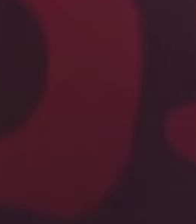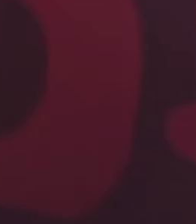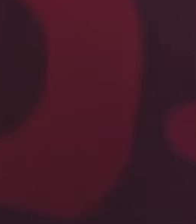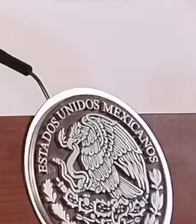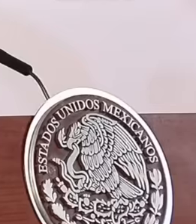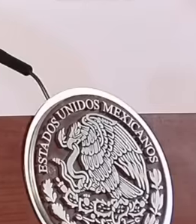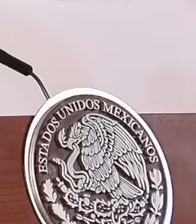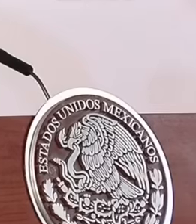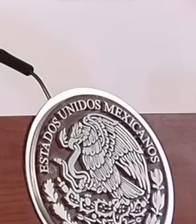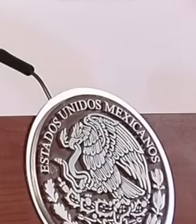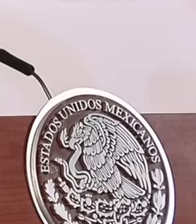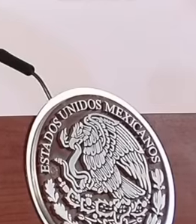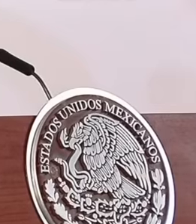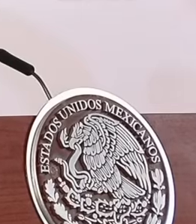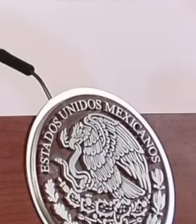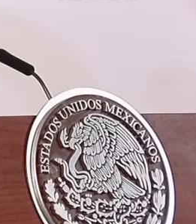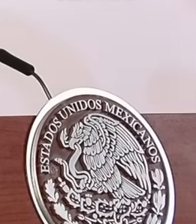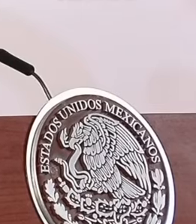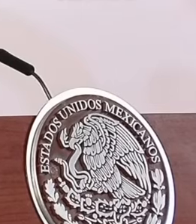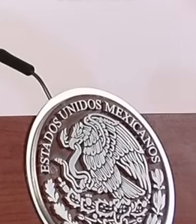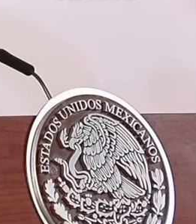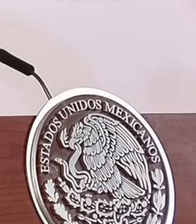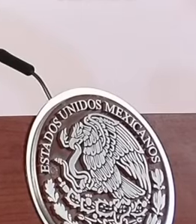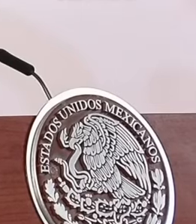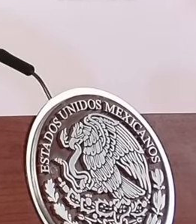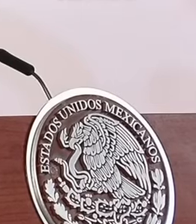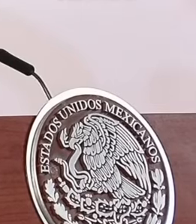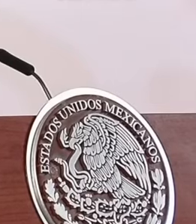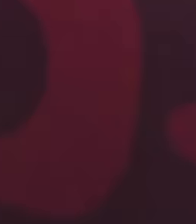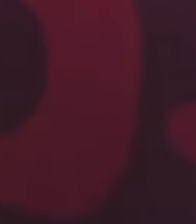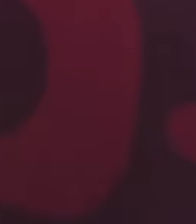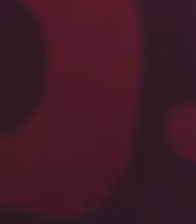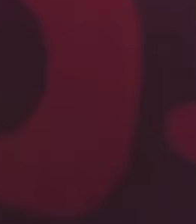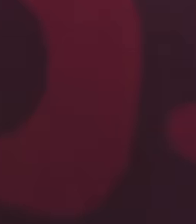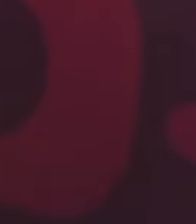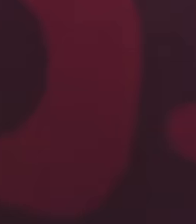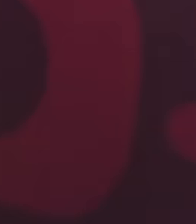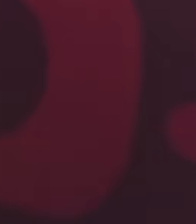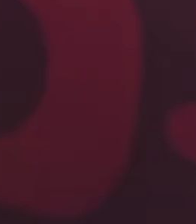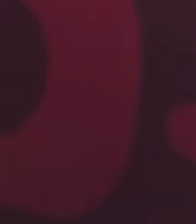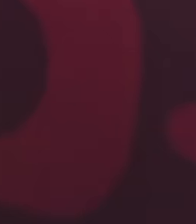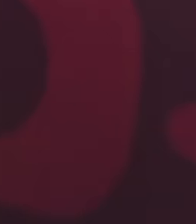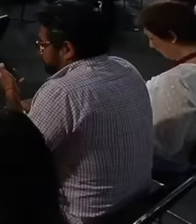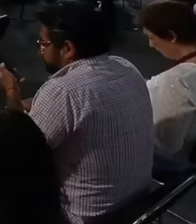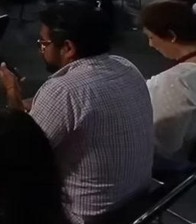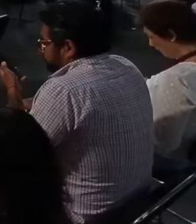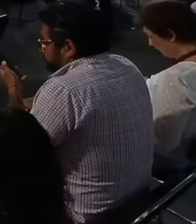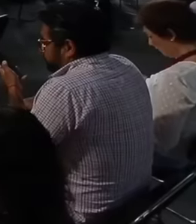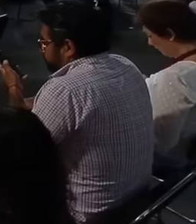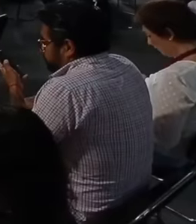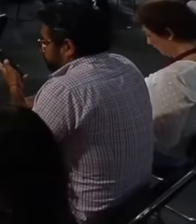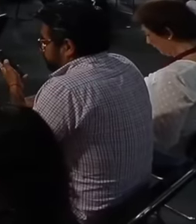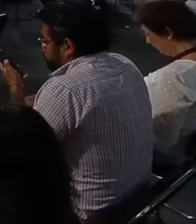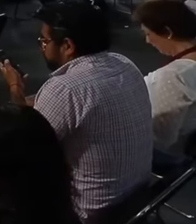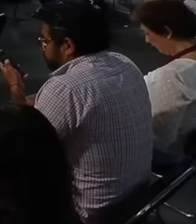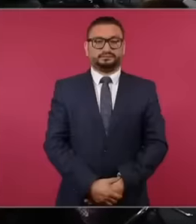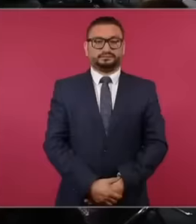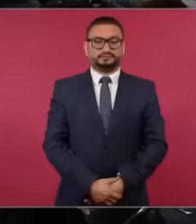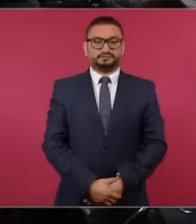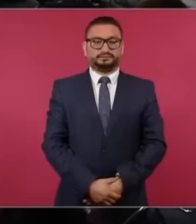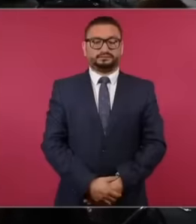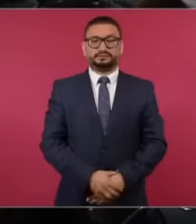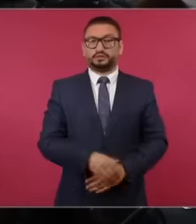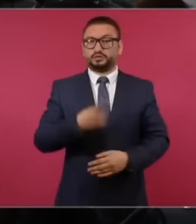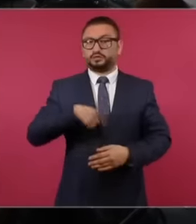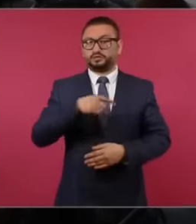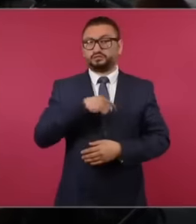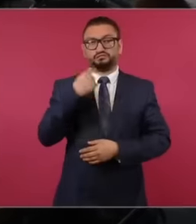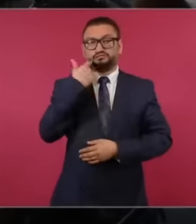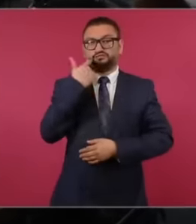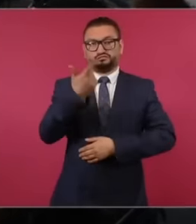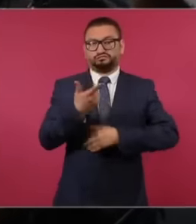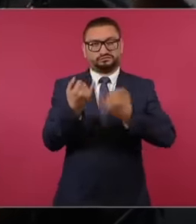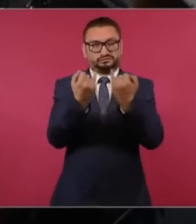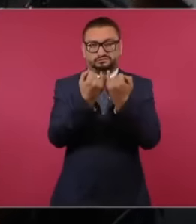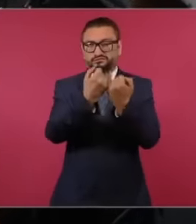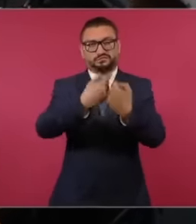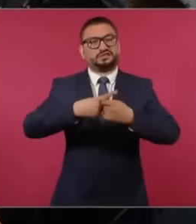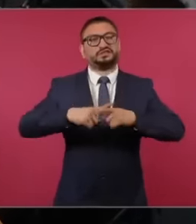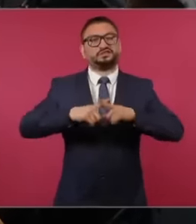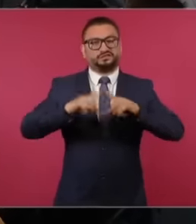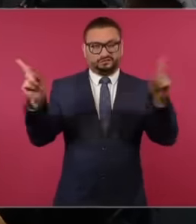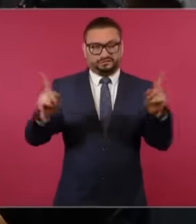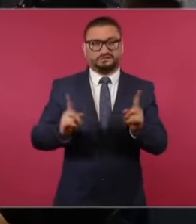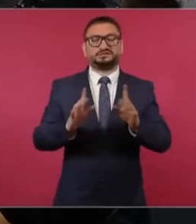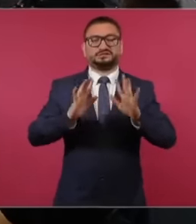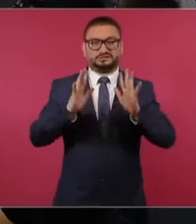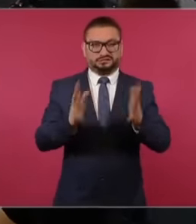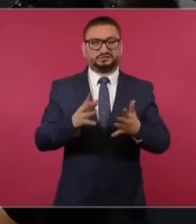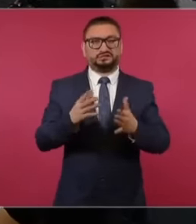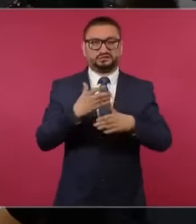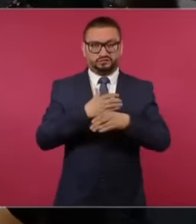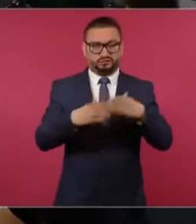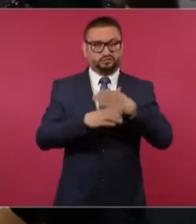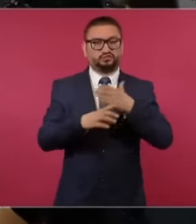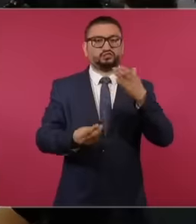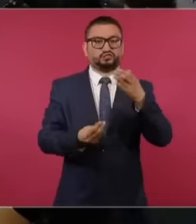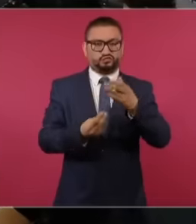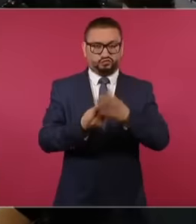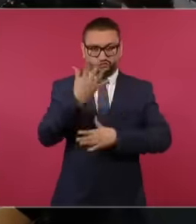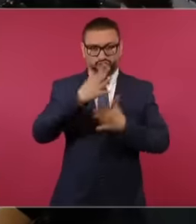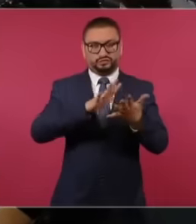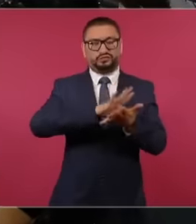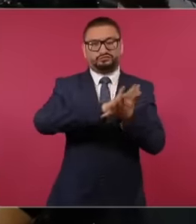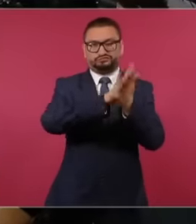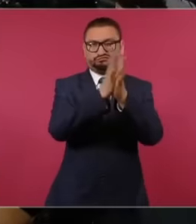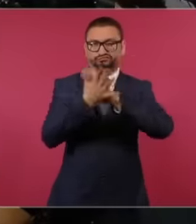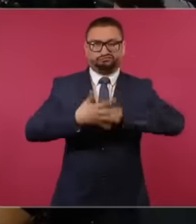the same for more than a century they are one of the new things of transformation